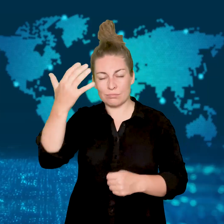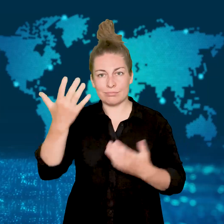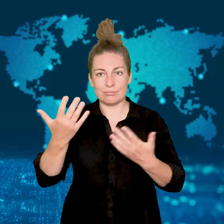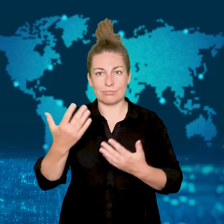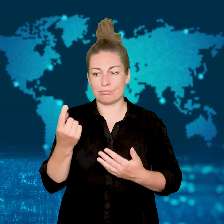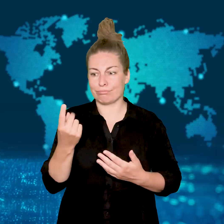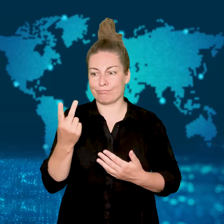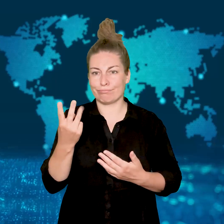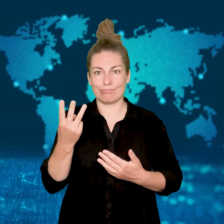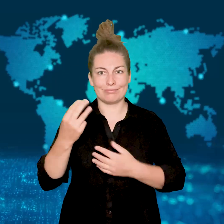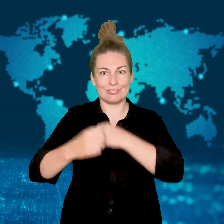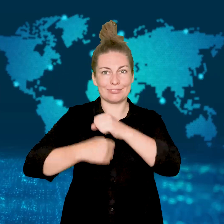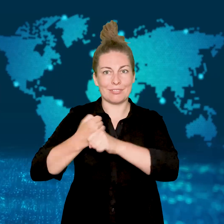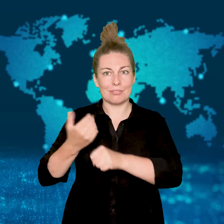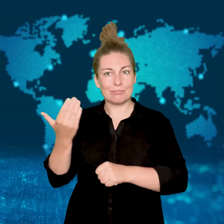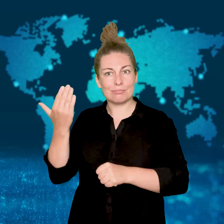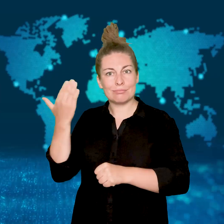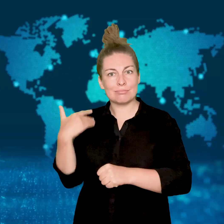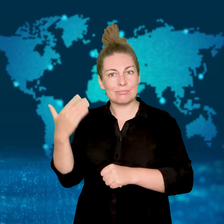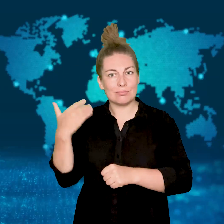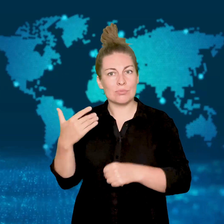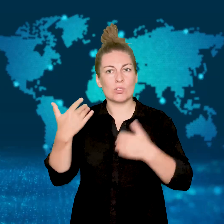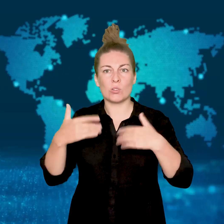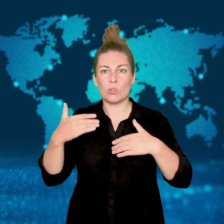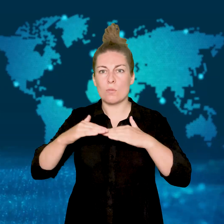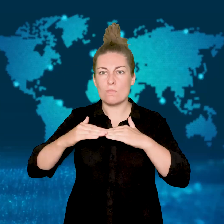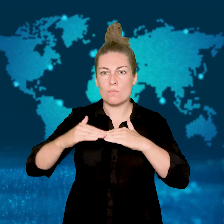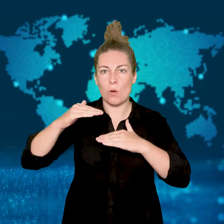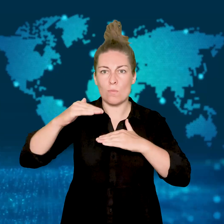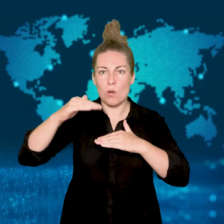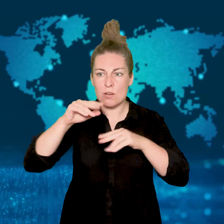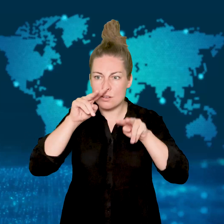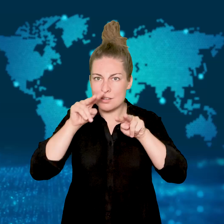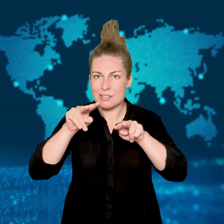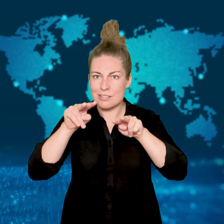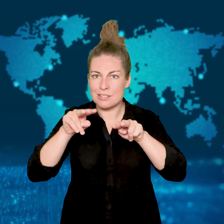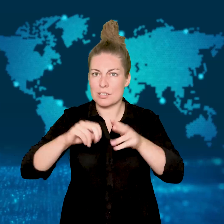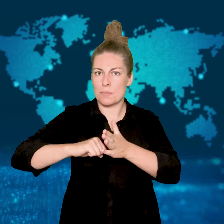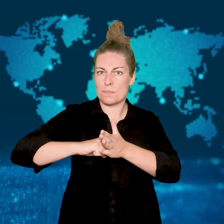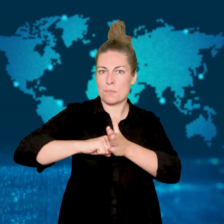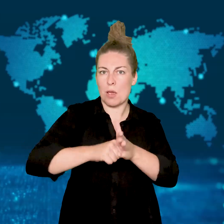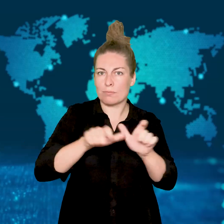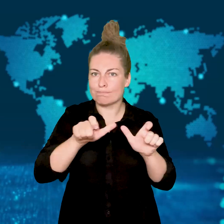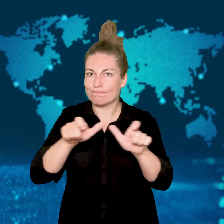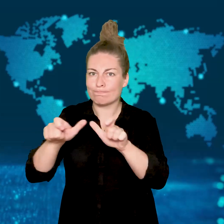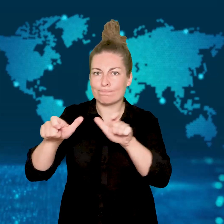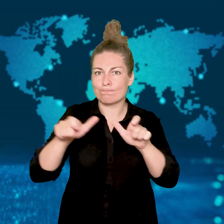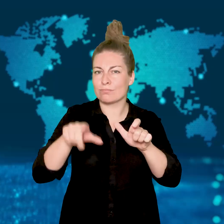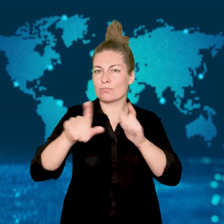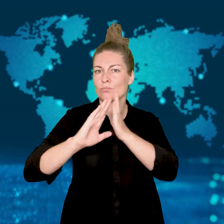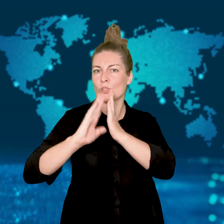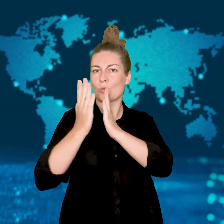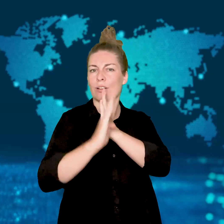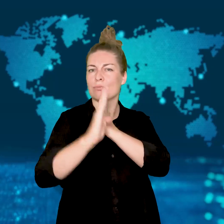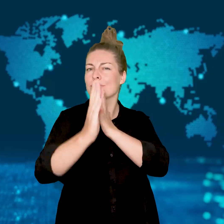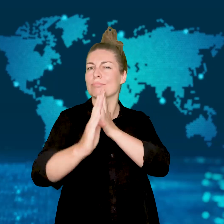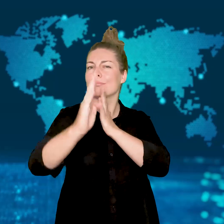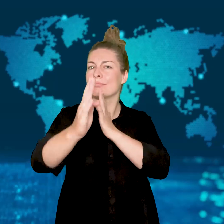Authorities have begun to step up their protection of